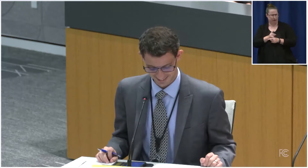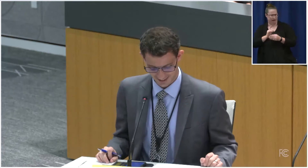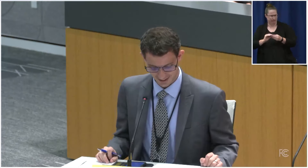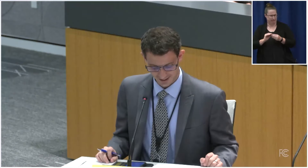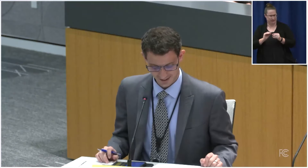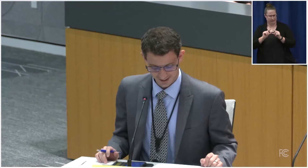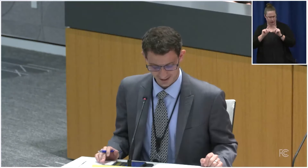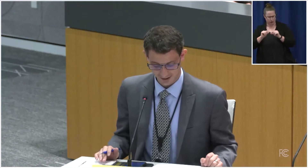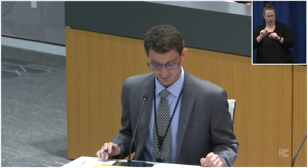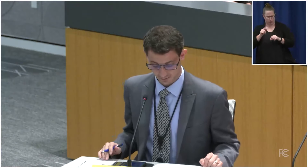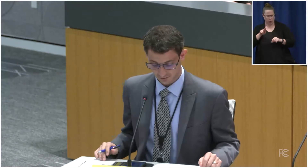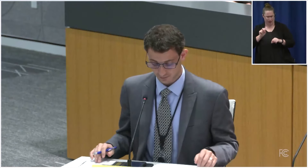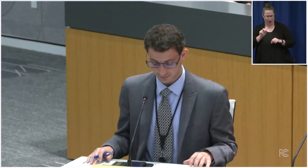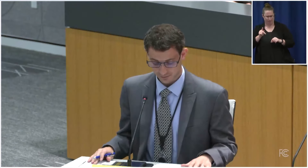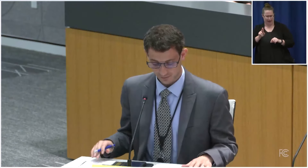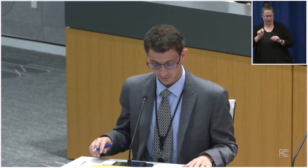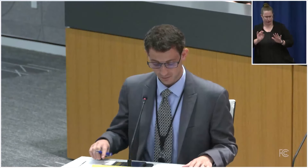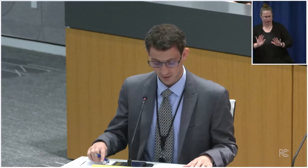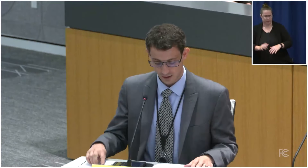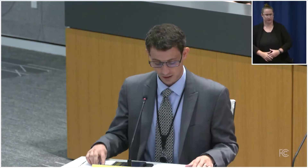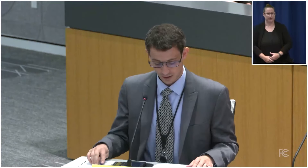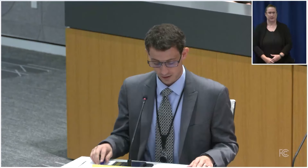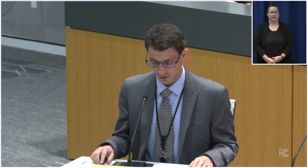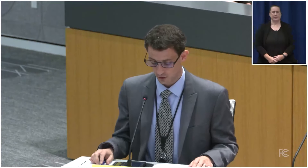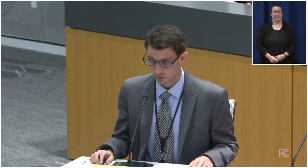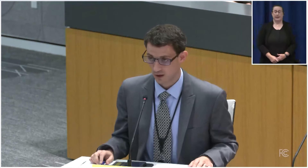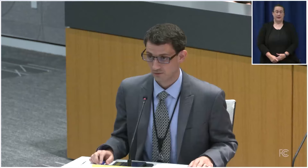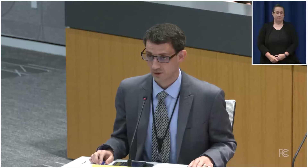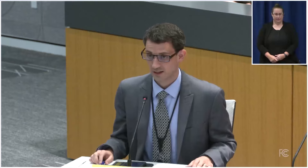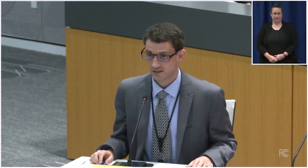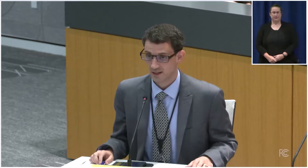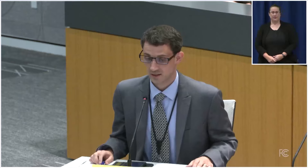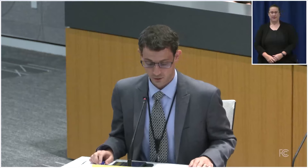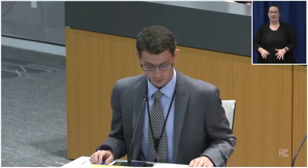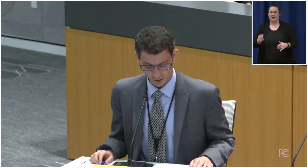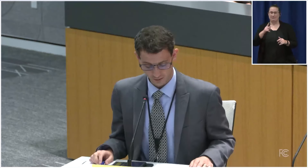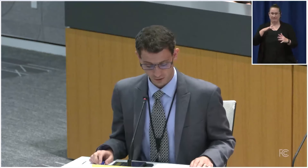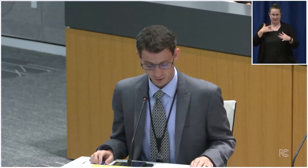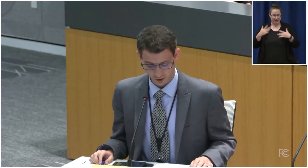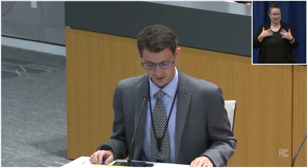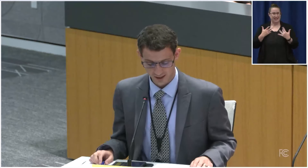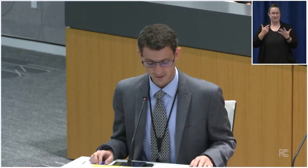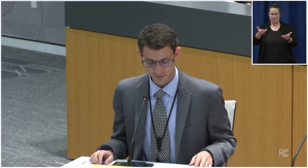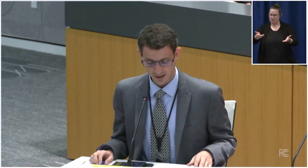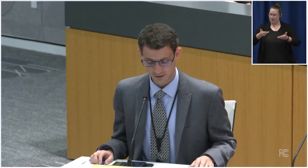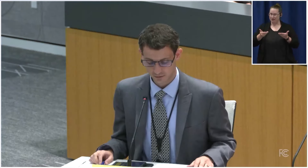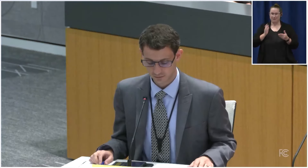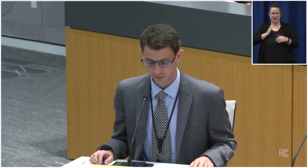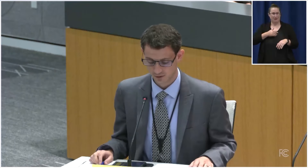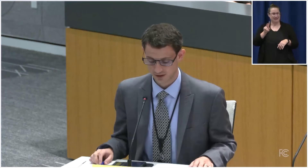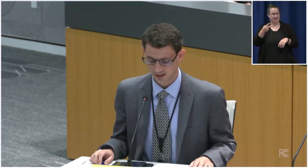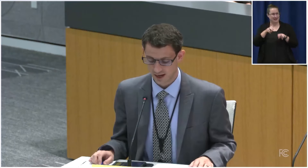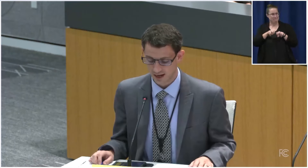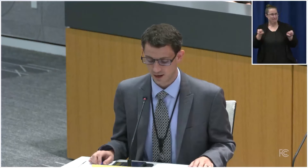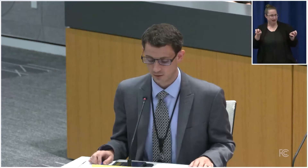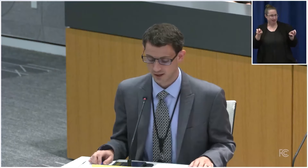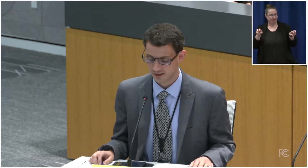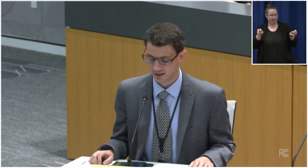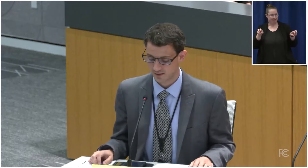I HAD TO FIGURE OUT IF IT WAS A SQUARE PATTERN OR CHECKED PATTERN TODAY. I BELIEVE I FOUND AT THAT OUT CORRECTLY.